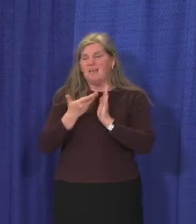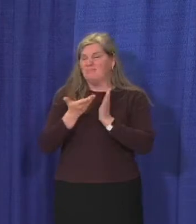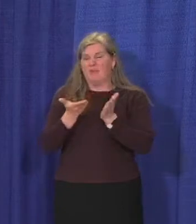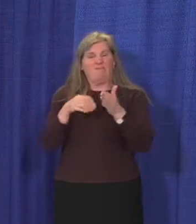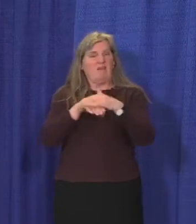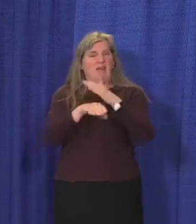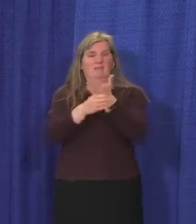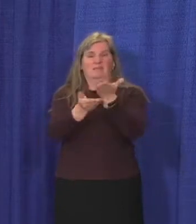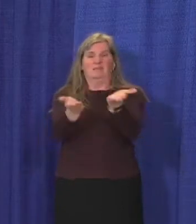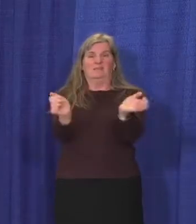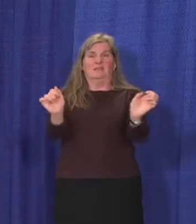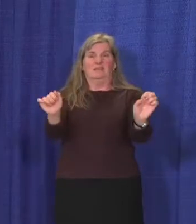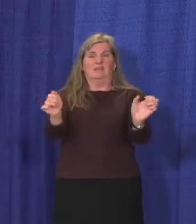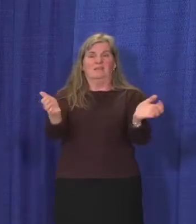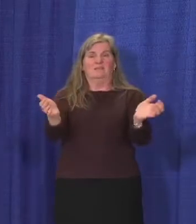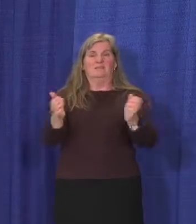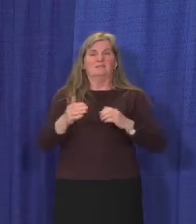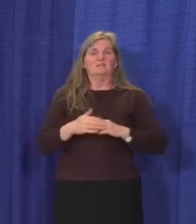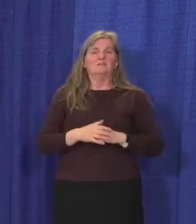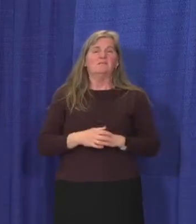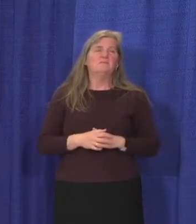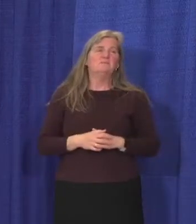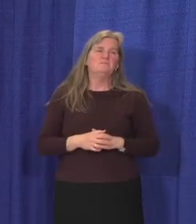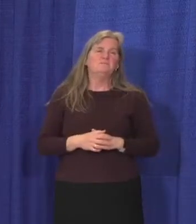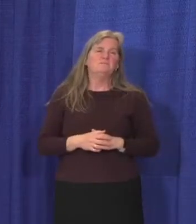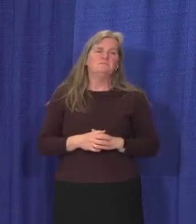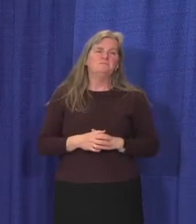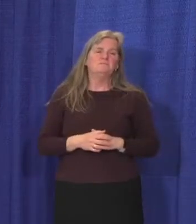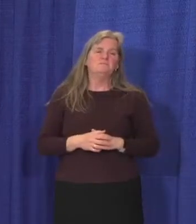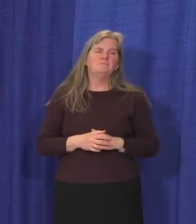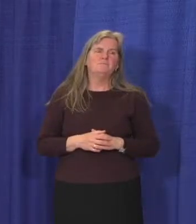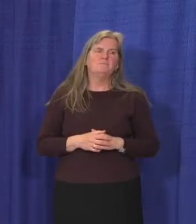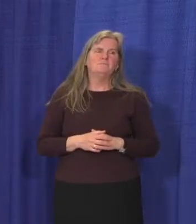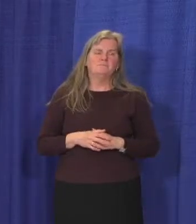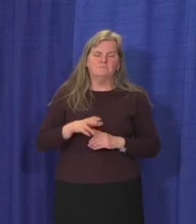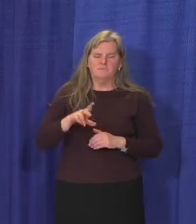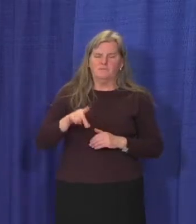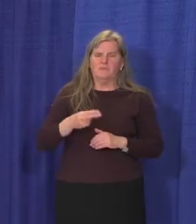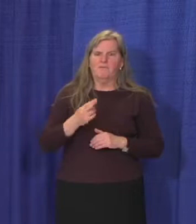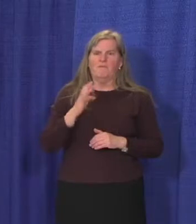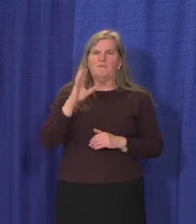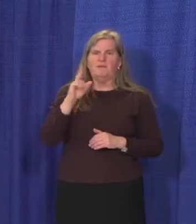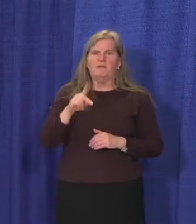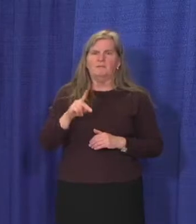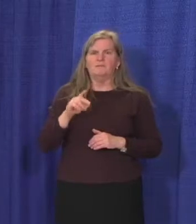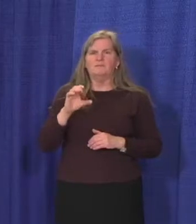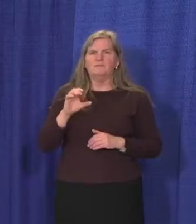available. Pat: We will move to